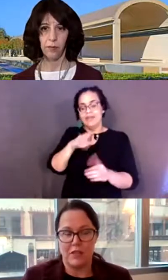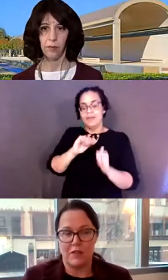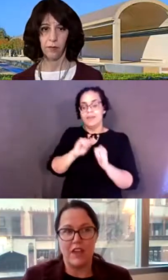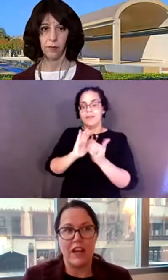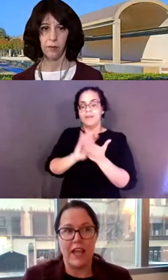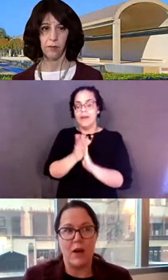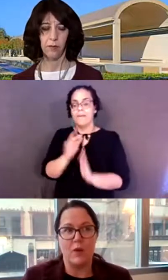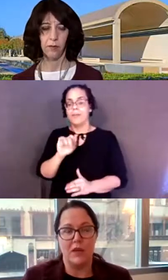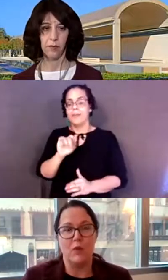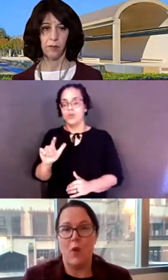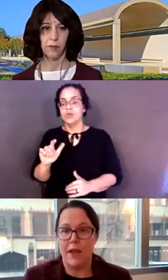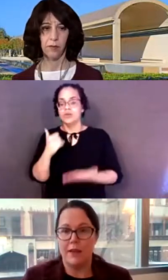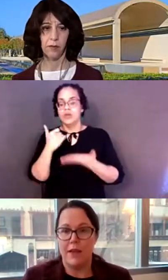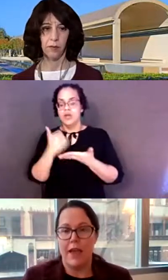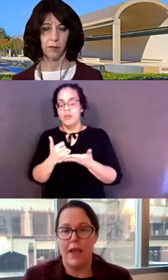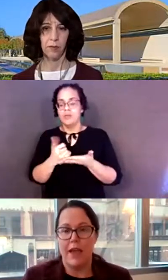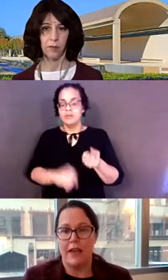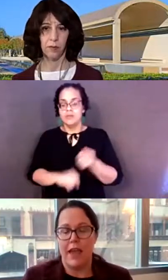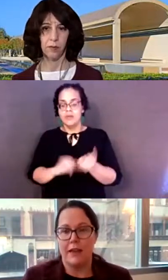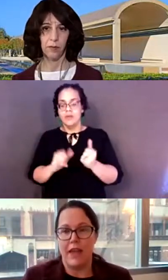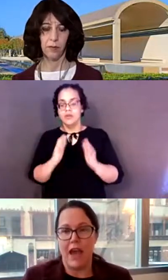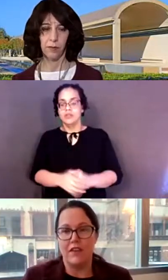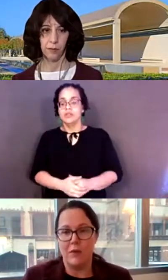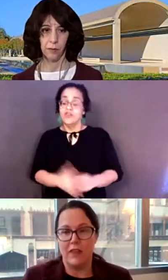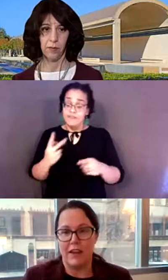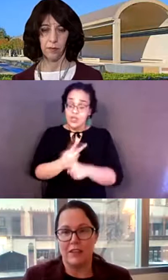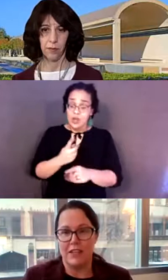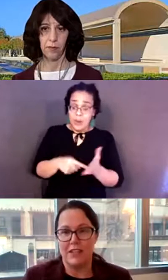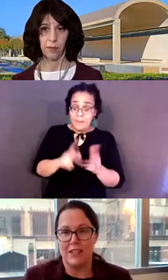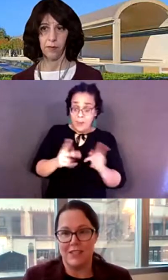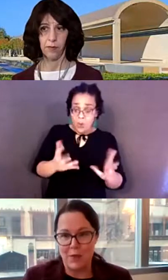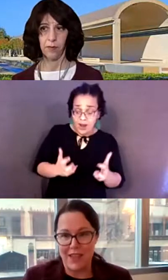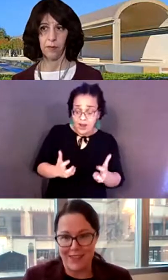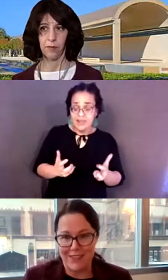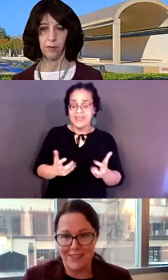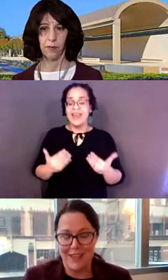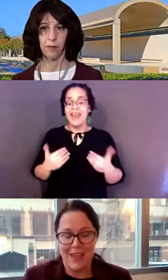figuring out what people want and having people there to say what that